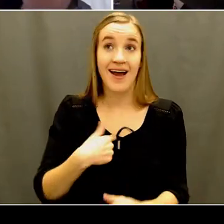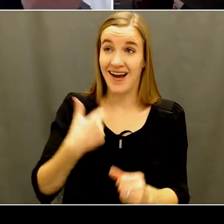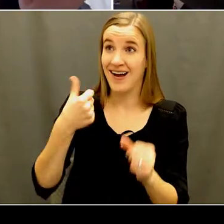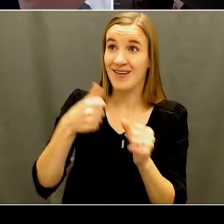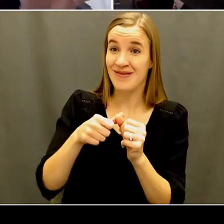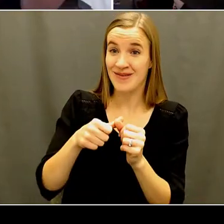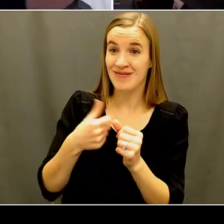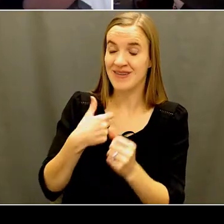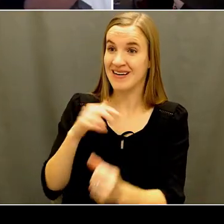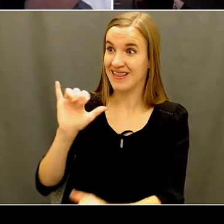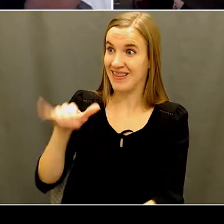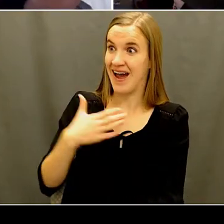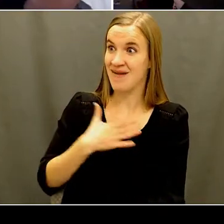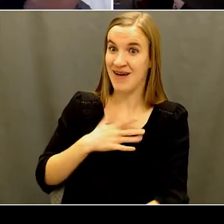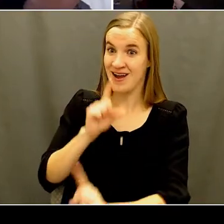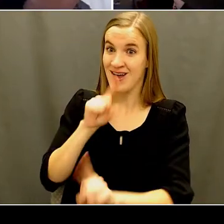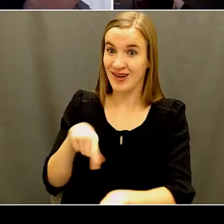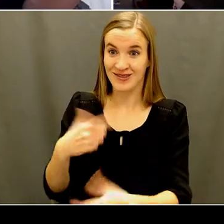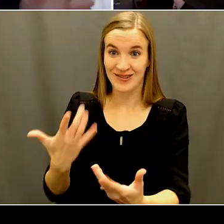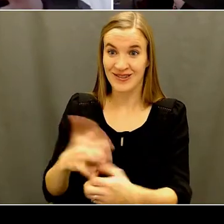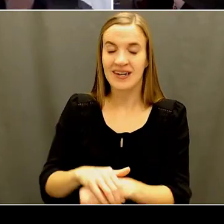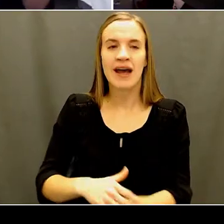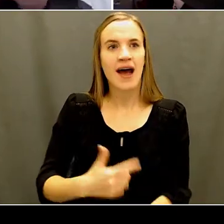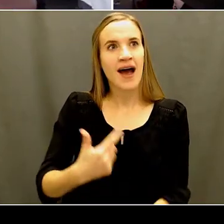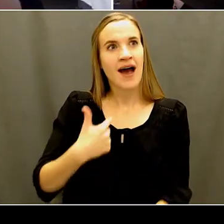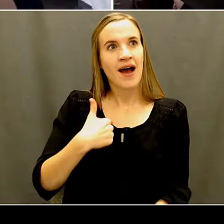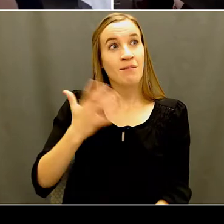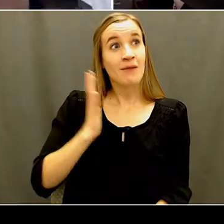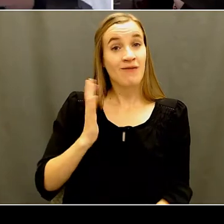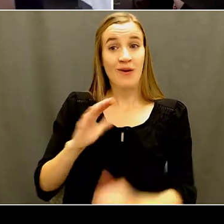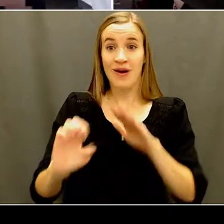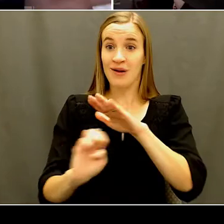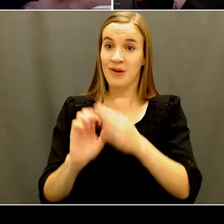the jungle gym, I wanted to do the monkey bars. That is, like literally not